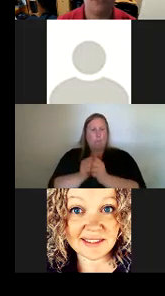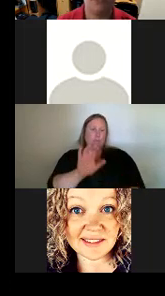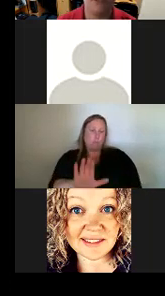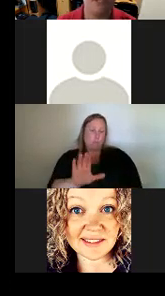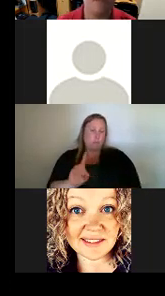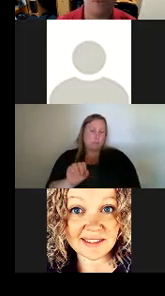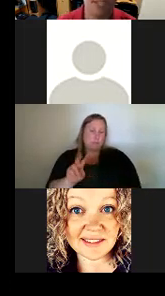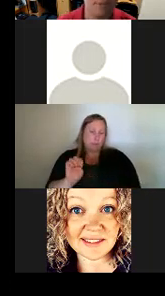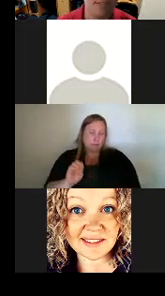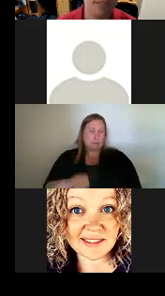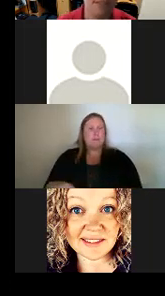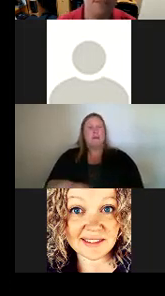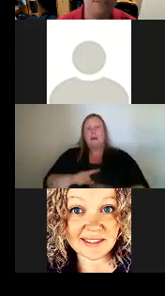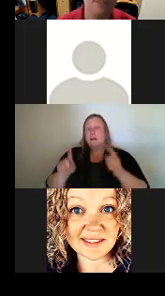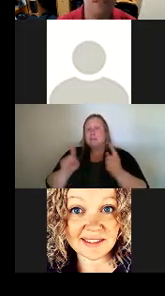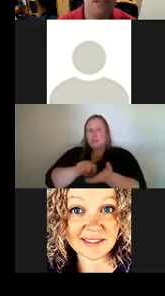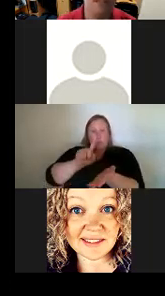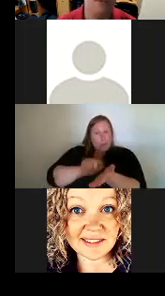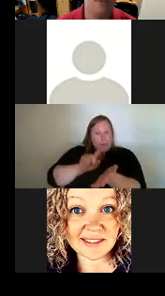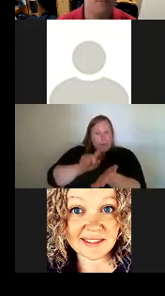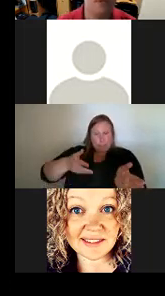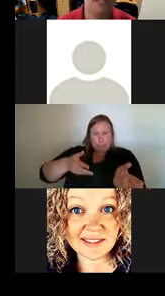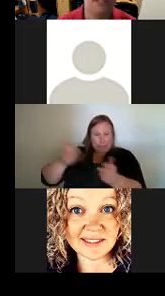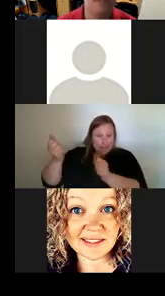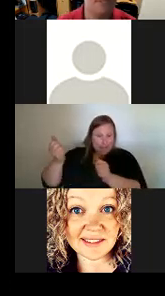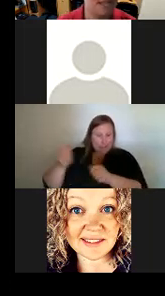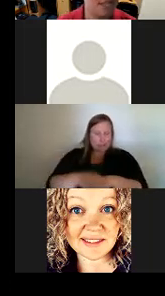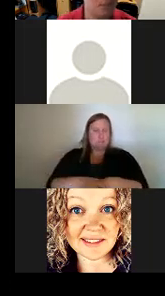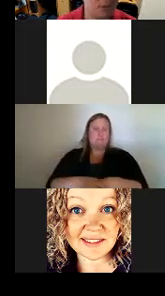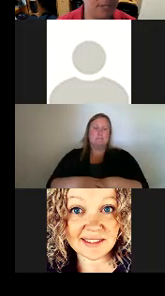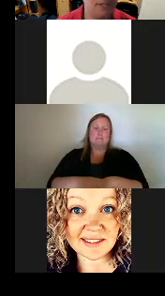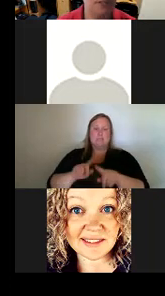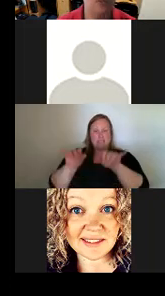YOU CAN EMBRACE IN DIFFERENT SIZE BRAILLE CELLS.